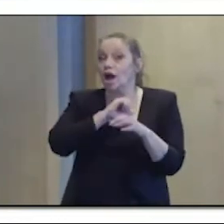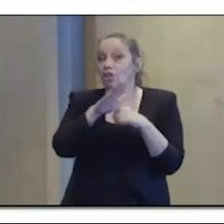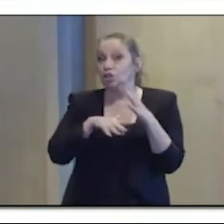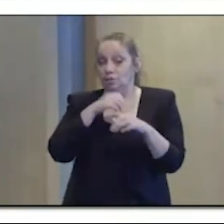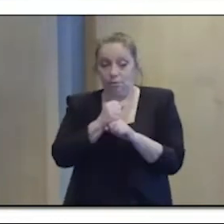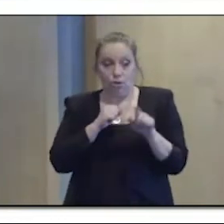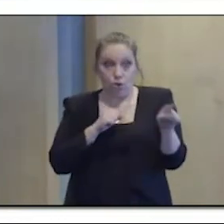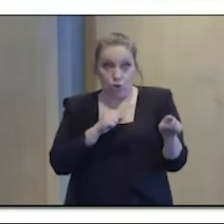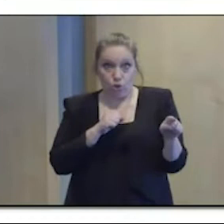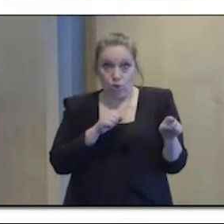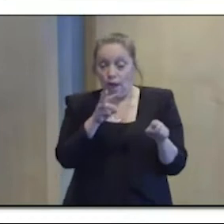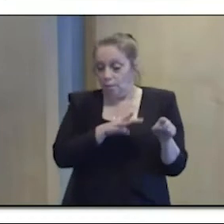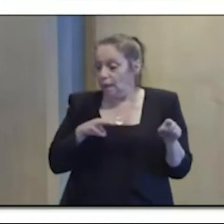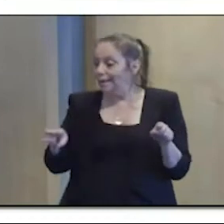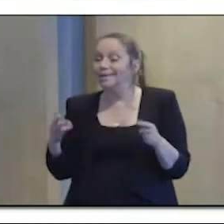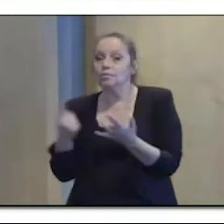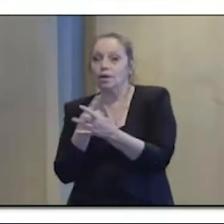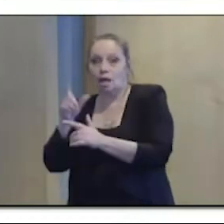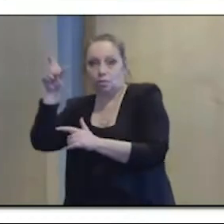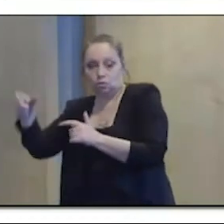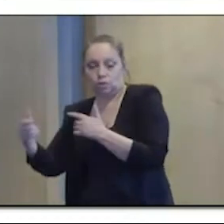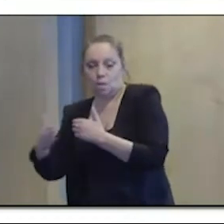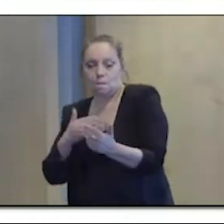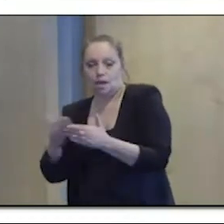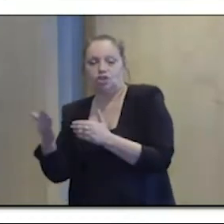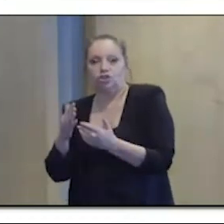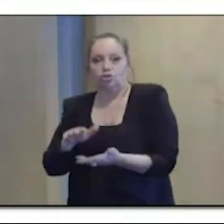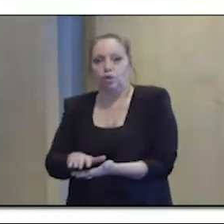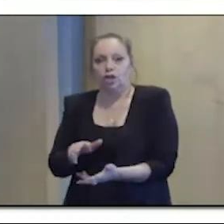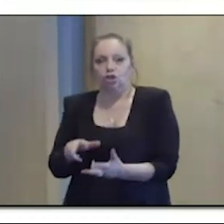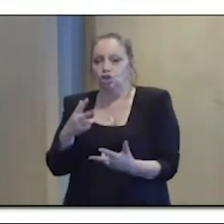but someone else will manage when it actually physically charges and maybe it will do that